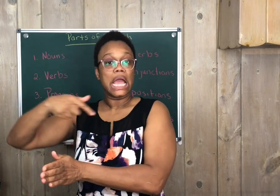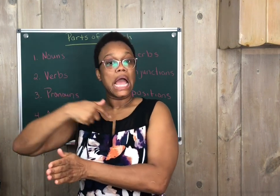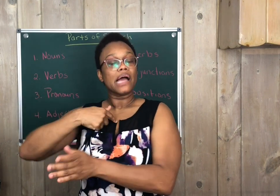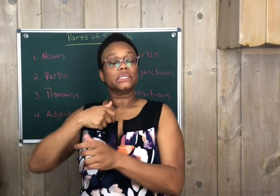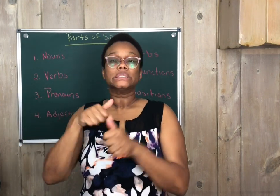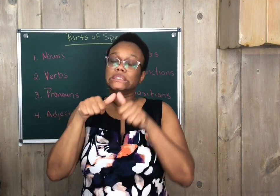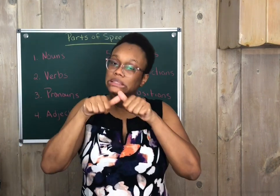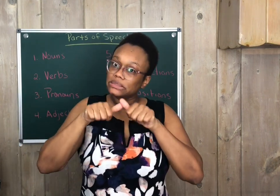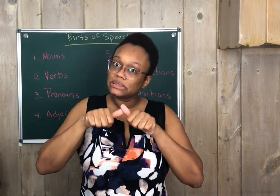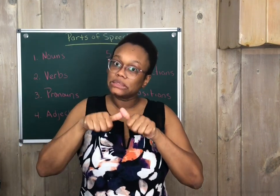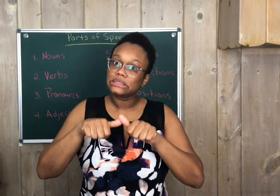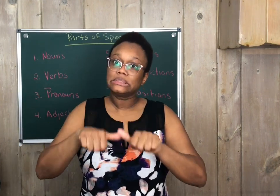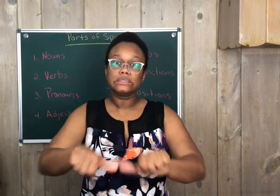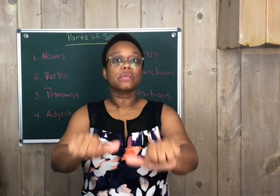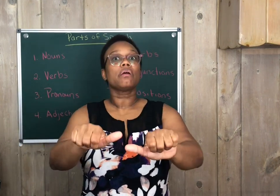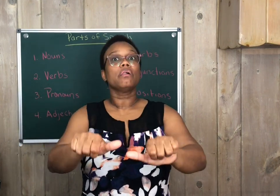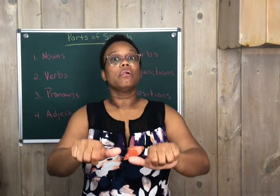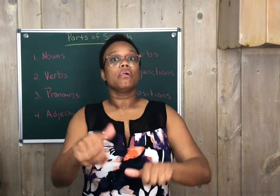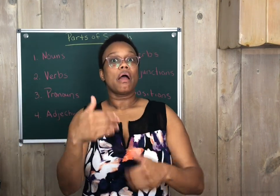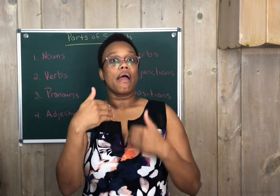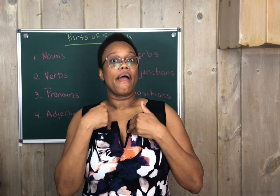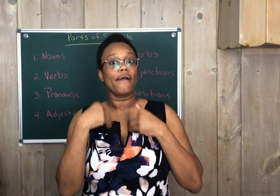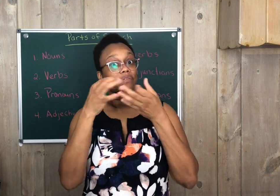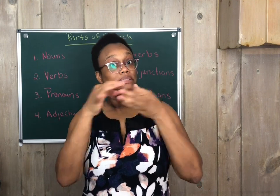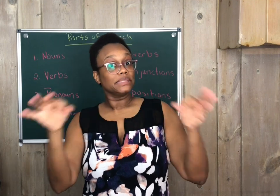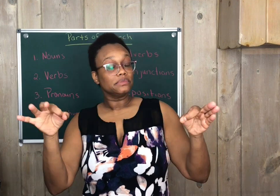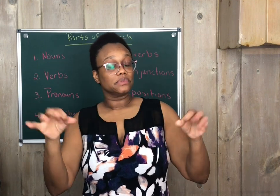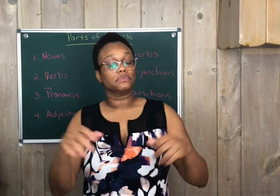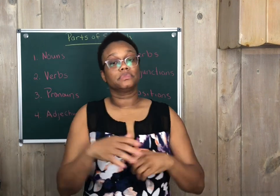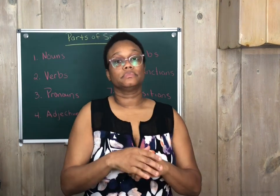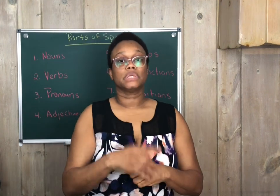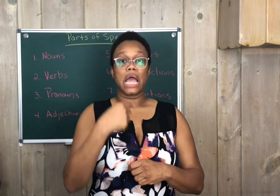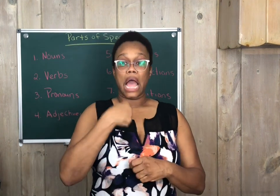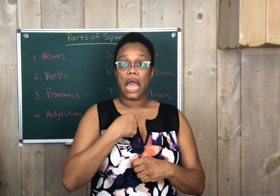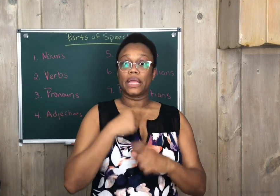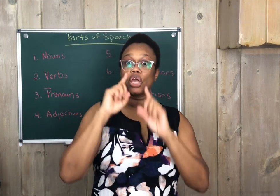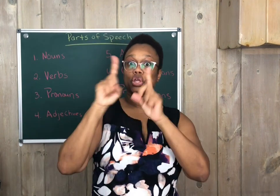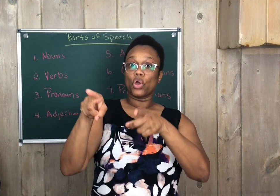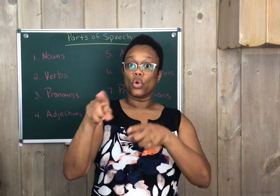I was to disregard that part of the sentence. I would still have a complete sentence. I